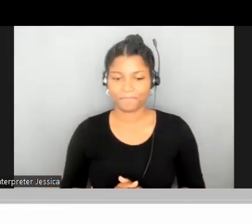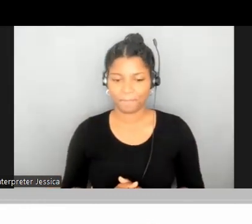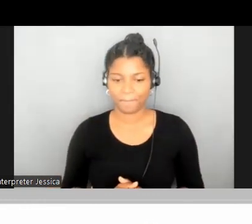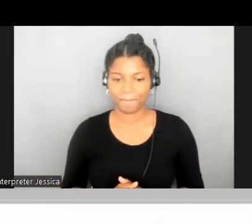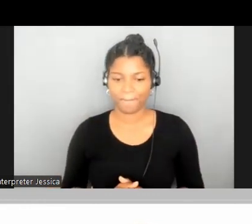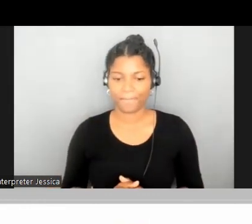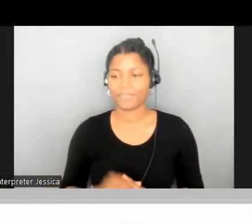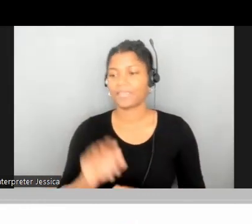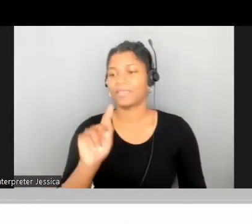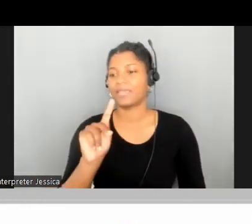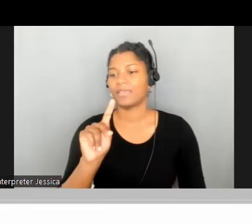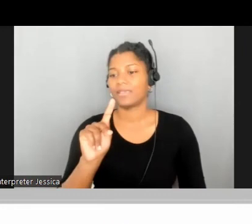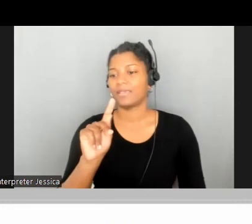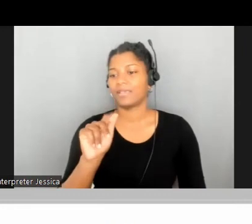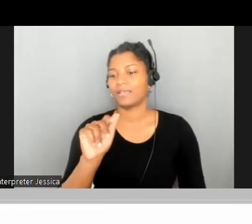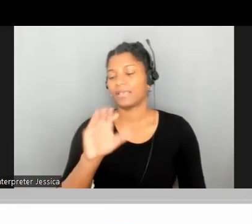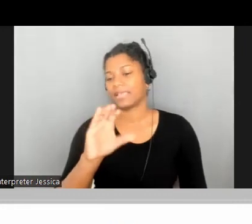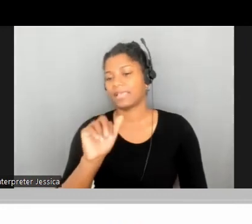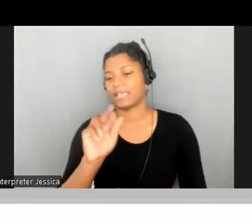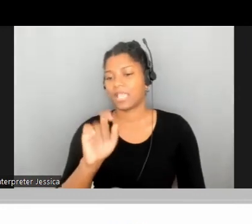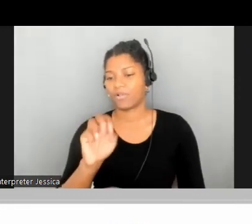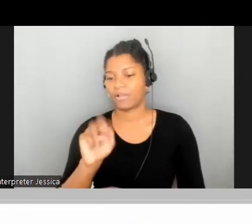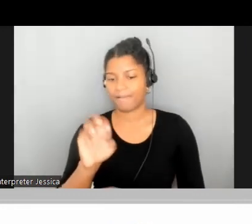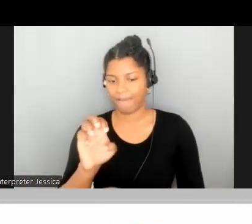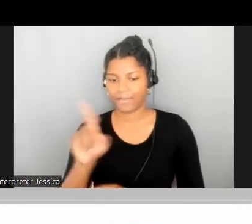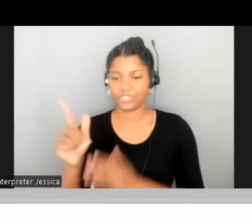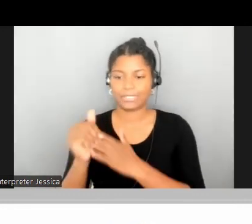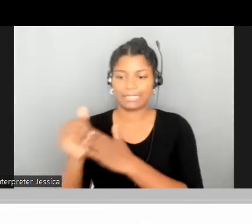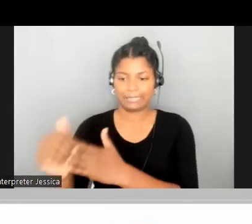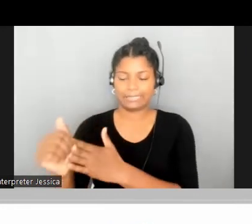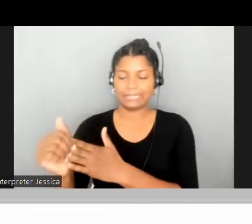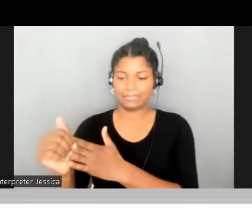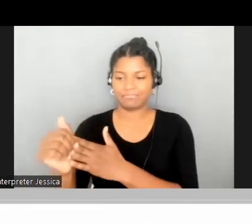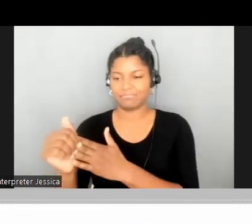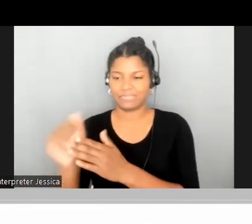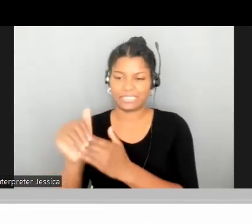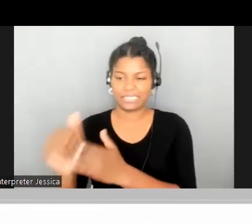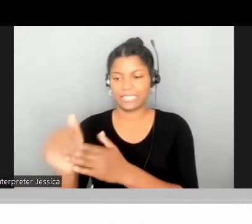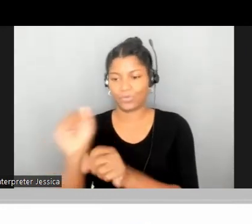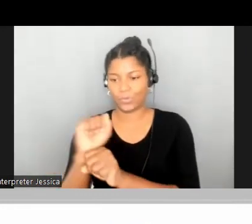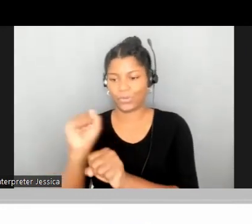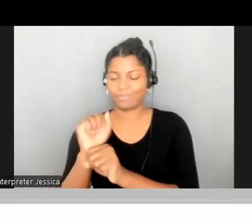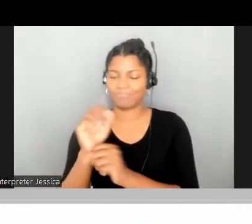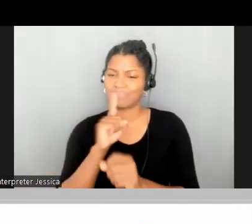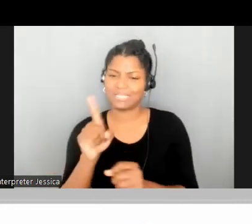Carolyn Ryan who leads transitions work and all our partners and for today's webinar,